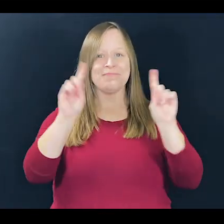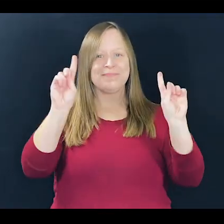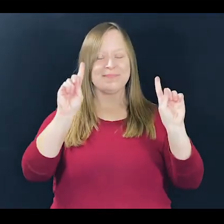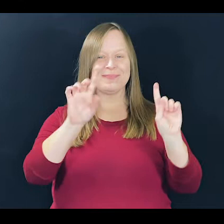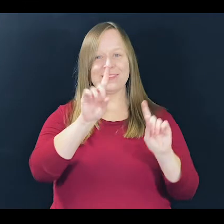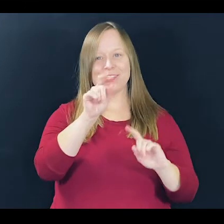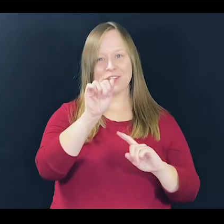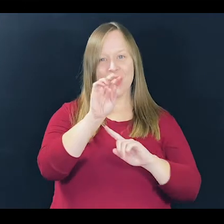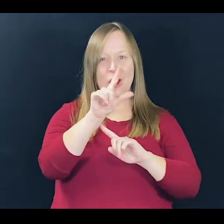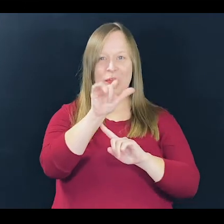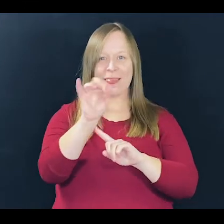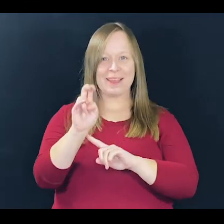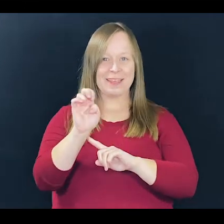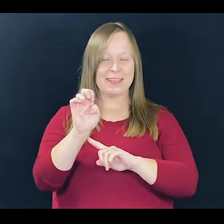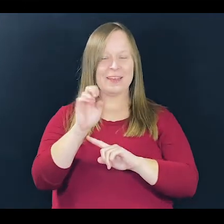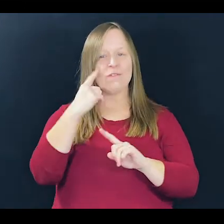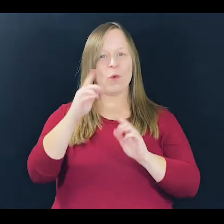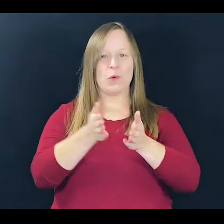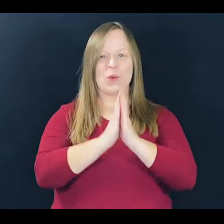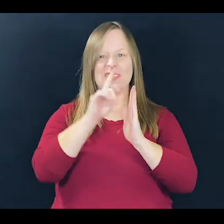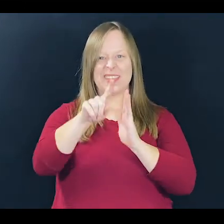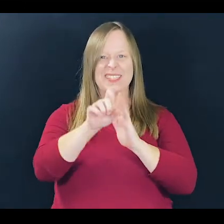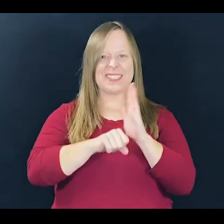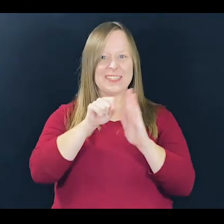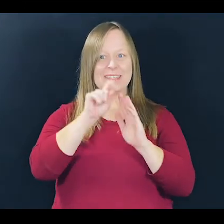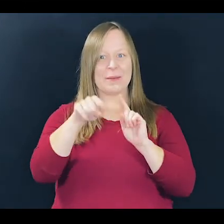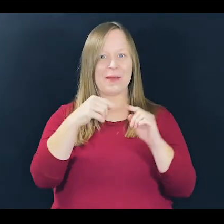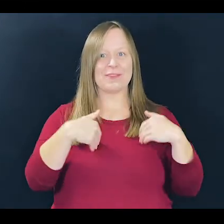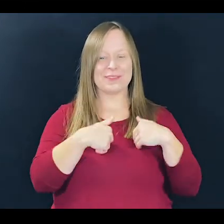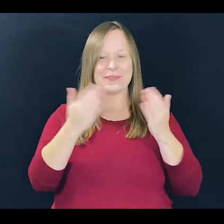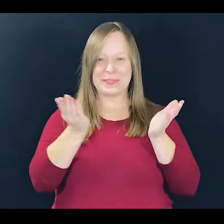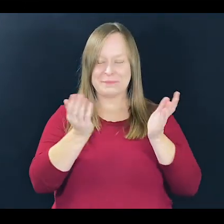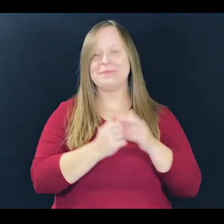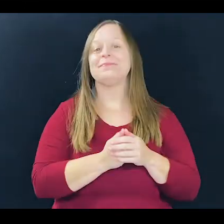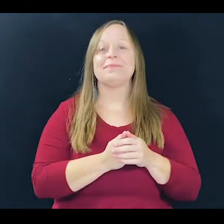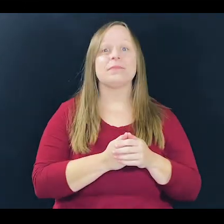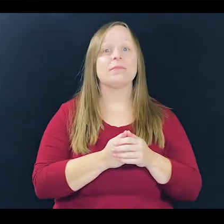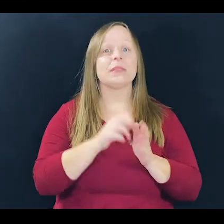follower Darlene for requesting this podcast series on service animals. In this